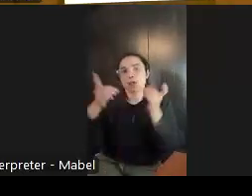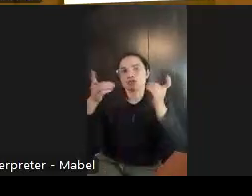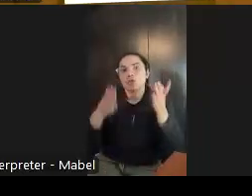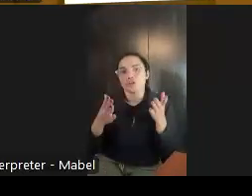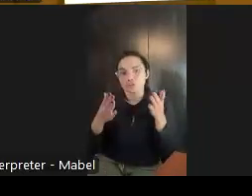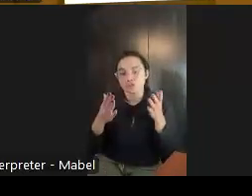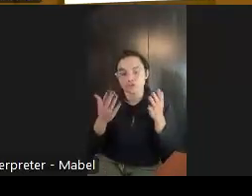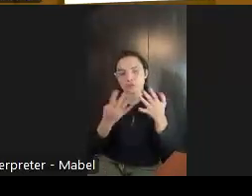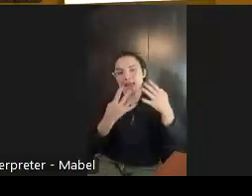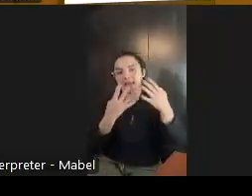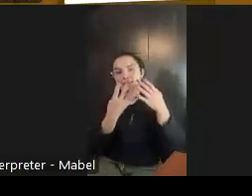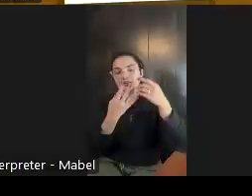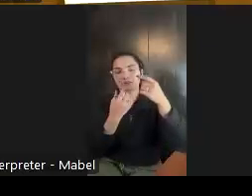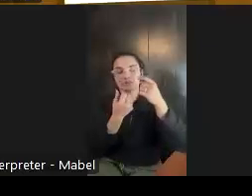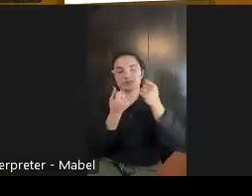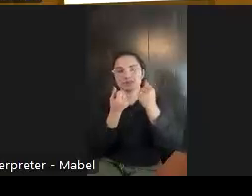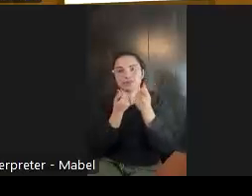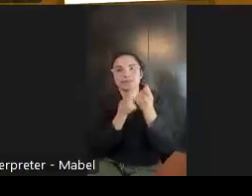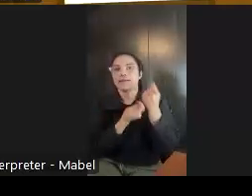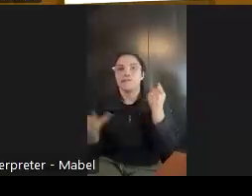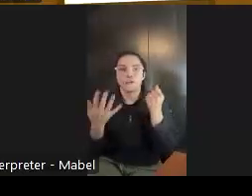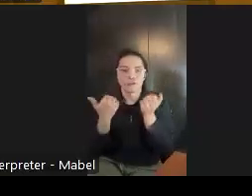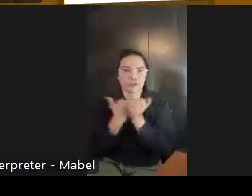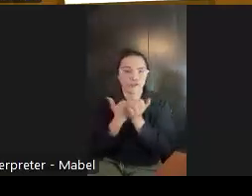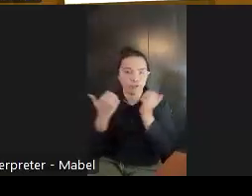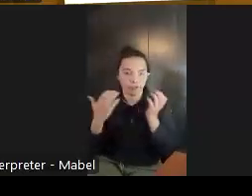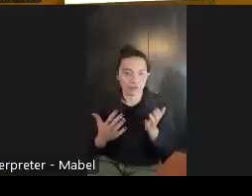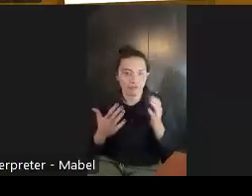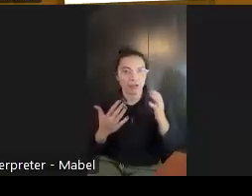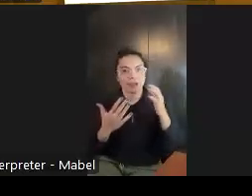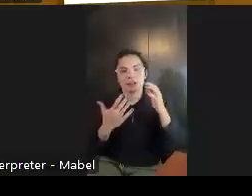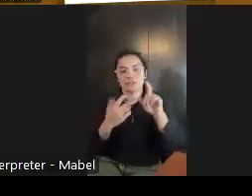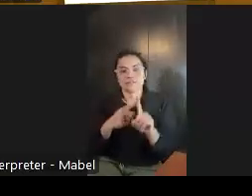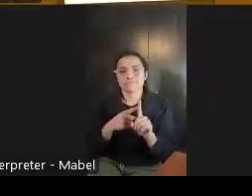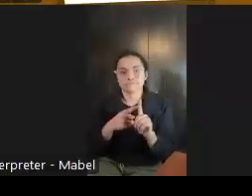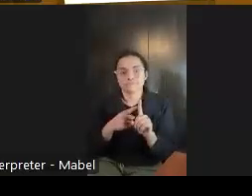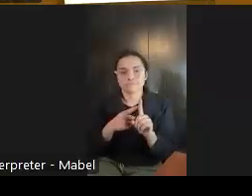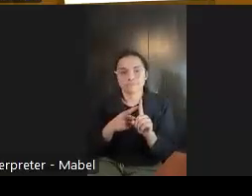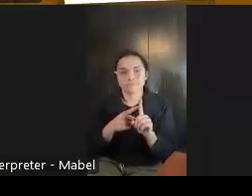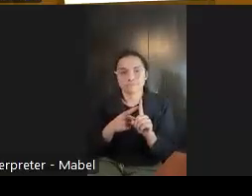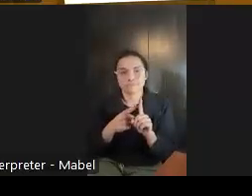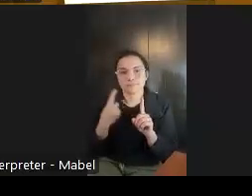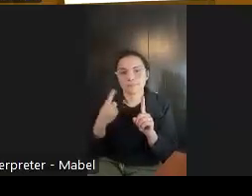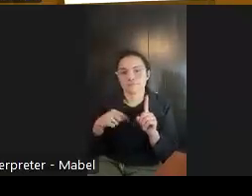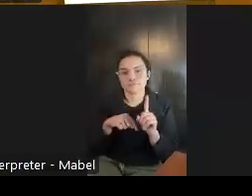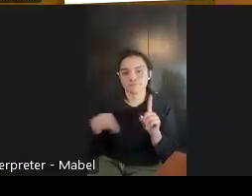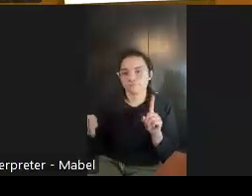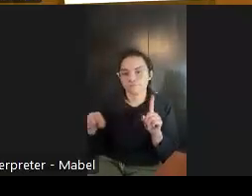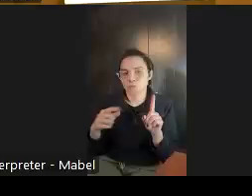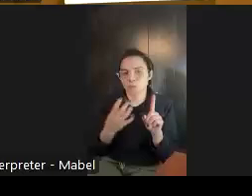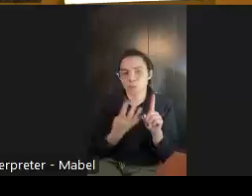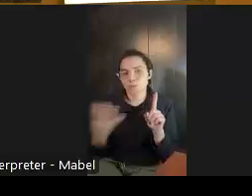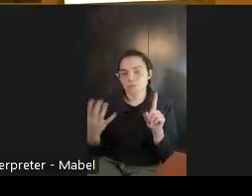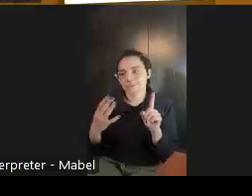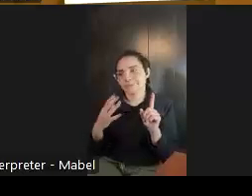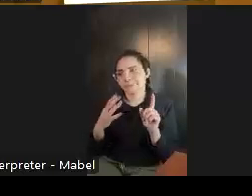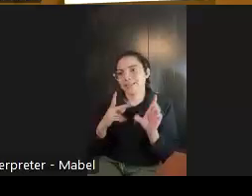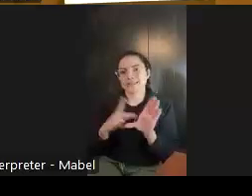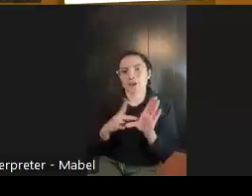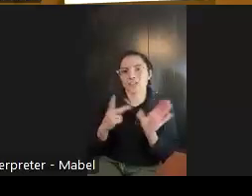uh helpers uh uh uh in terms of family uh I mean psychiatric nurse practitioners the moonlighters